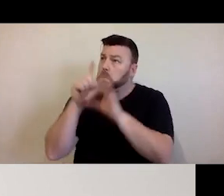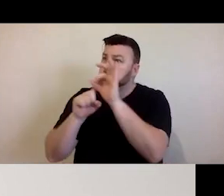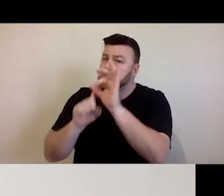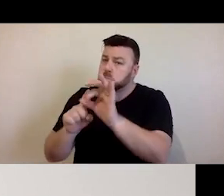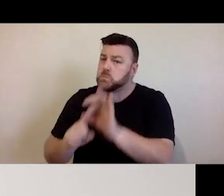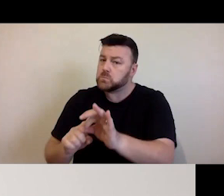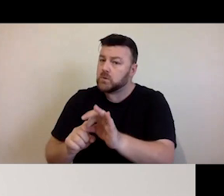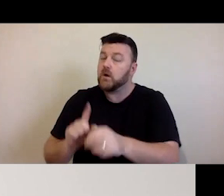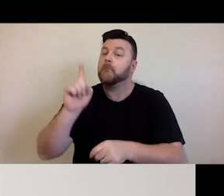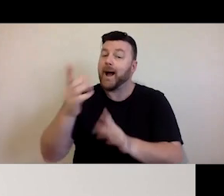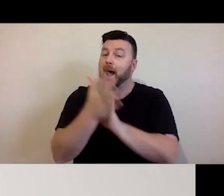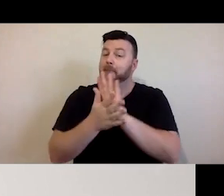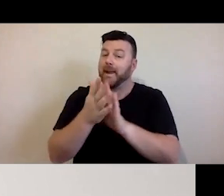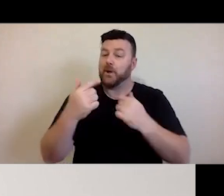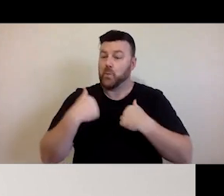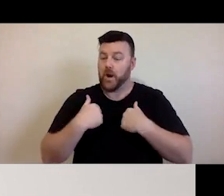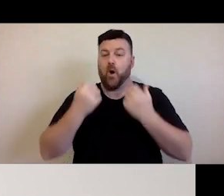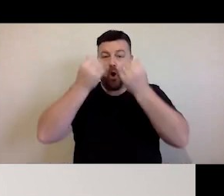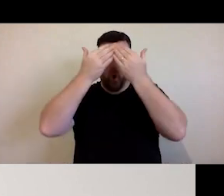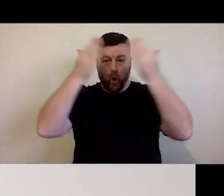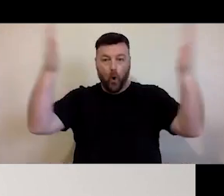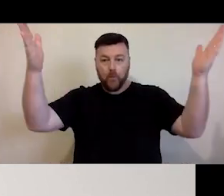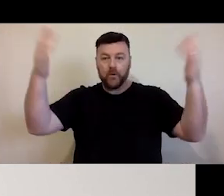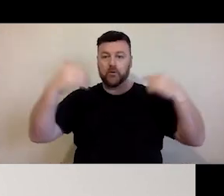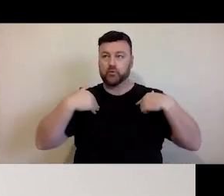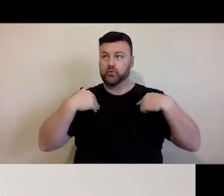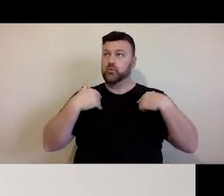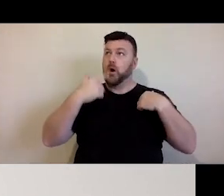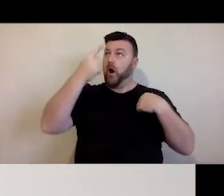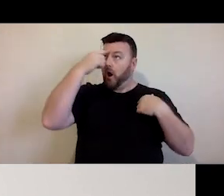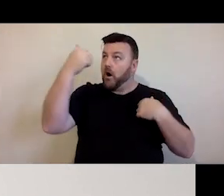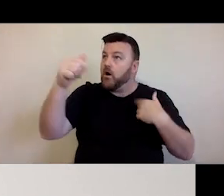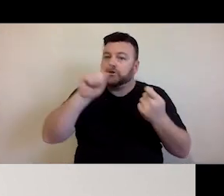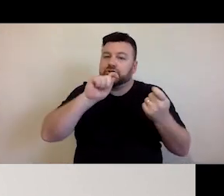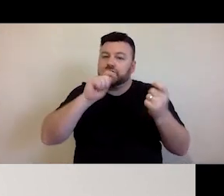open to having our mental models challenged and changed. It also